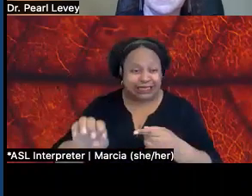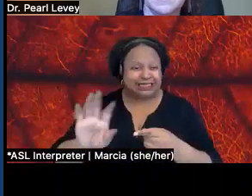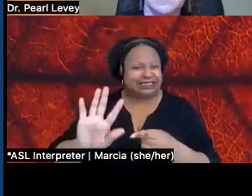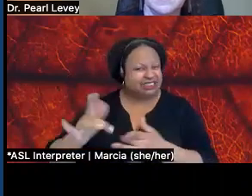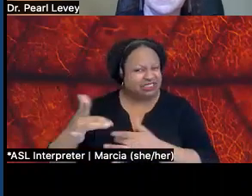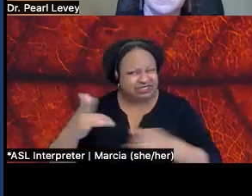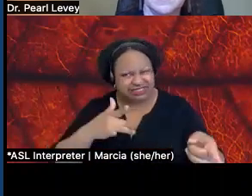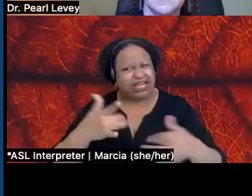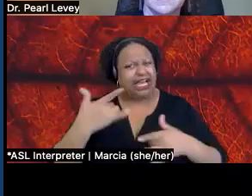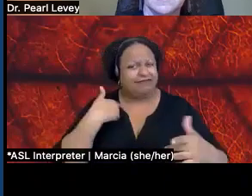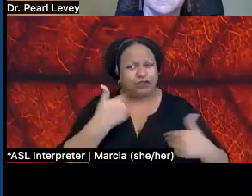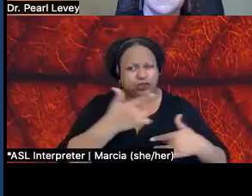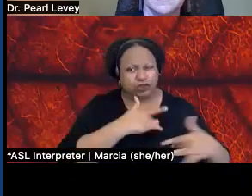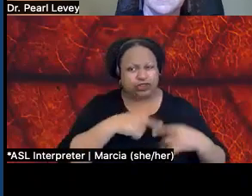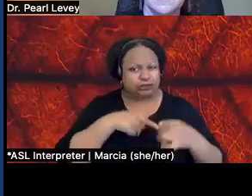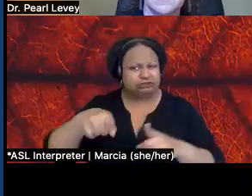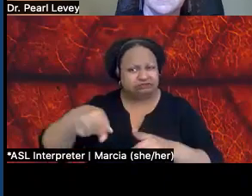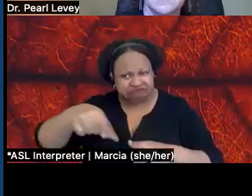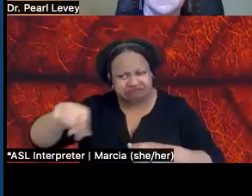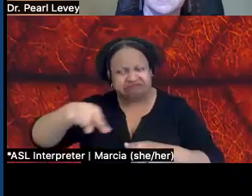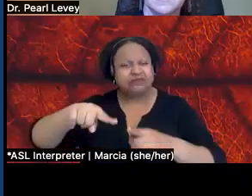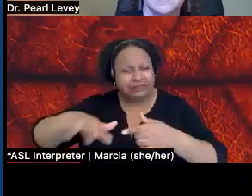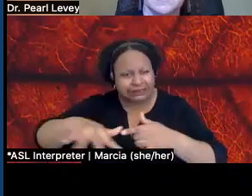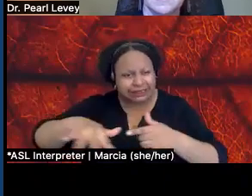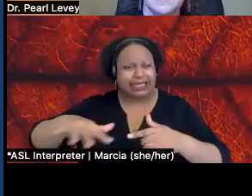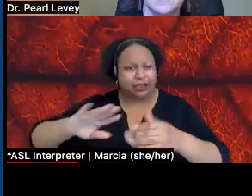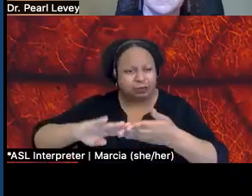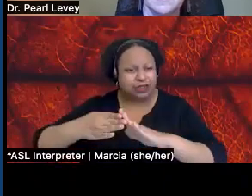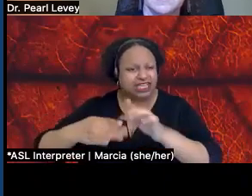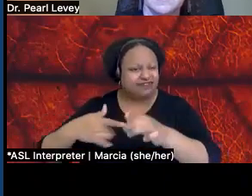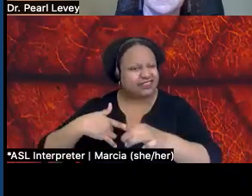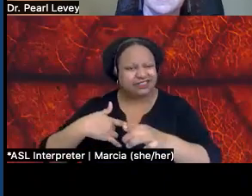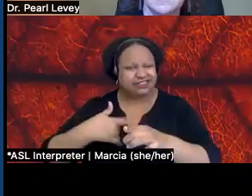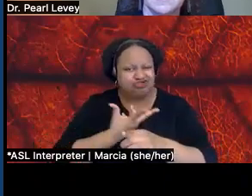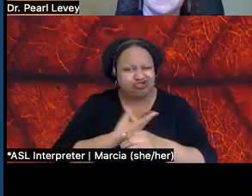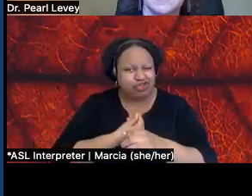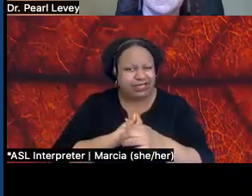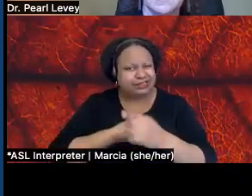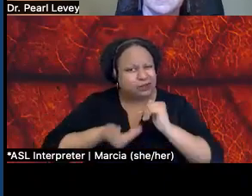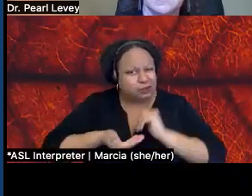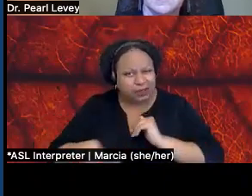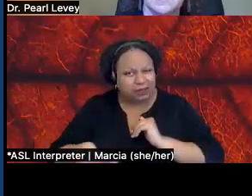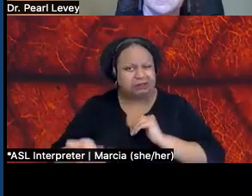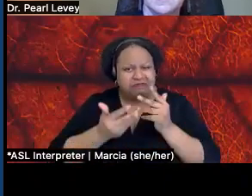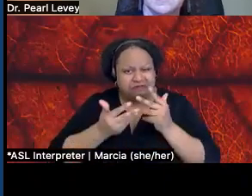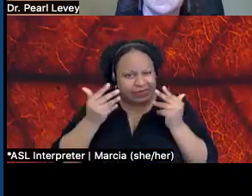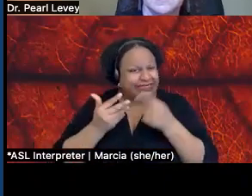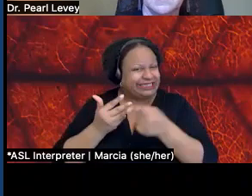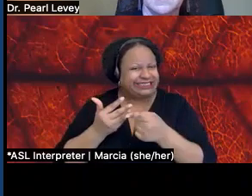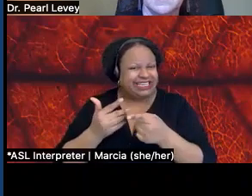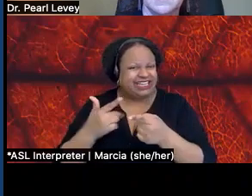that they were not experiencing as trans friendly. And they had come to us requesting a switch in sites.